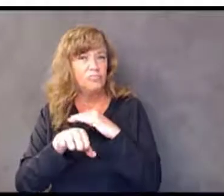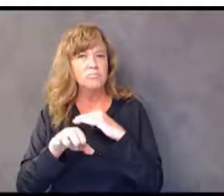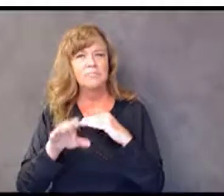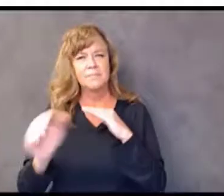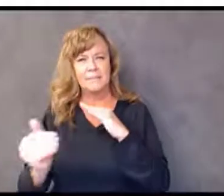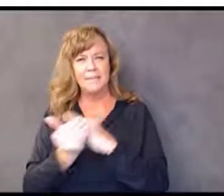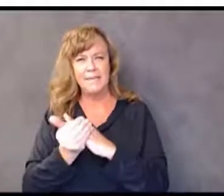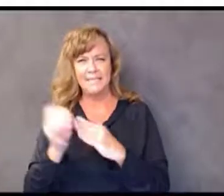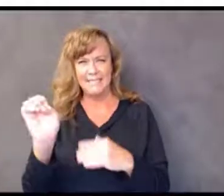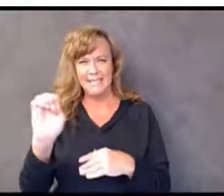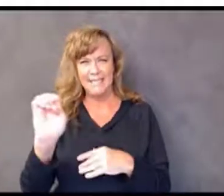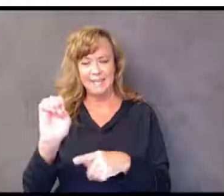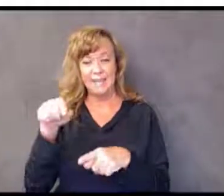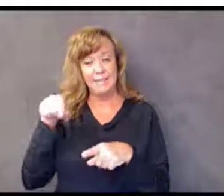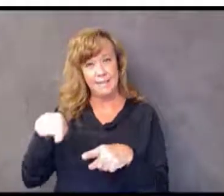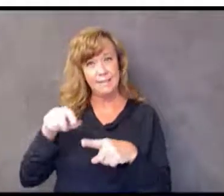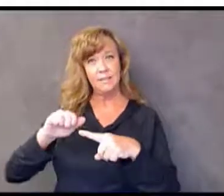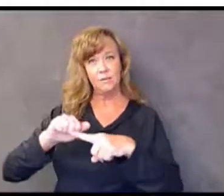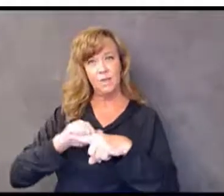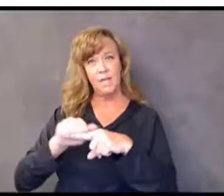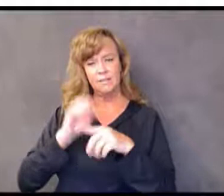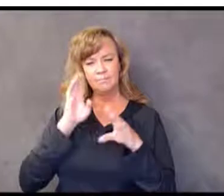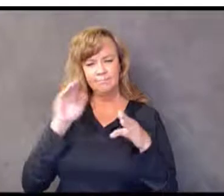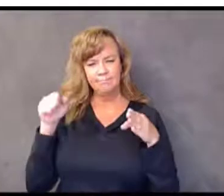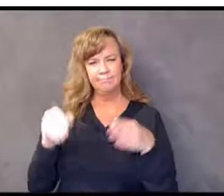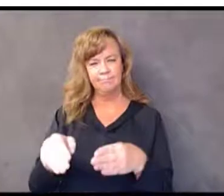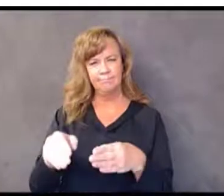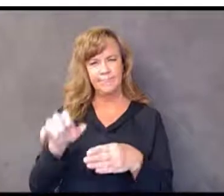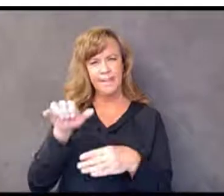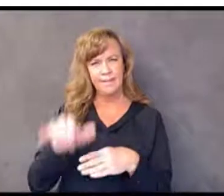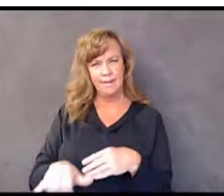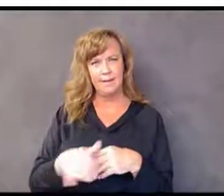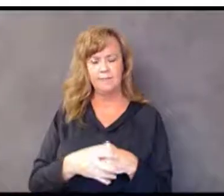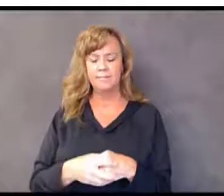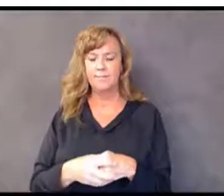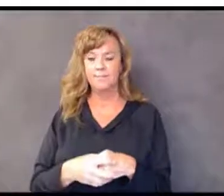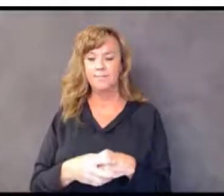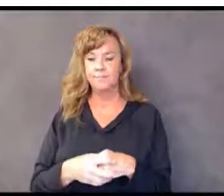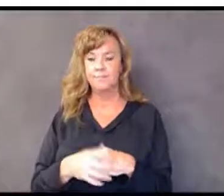In addition to training, all proctors are required to sign an annual confidentiality